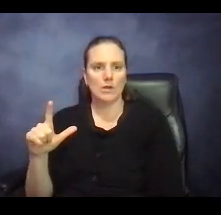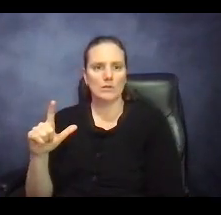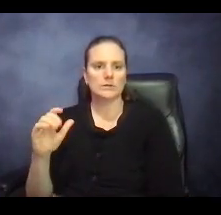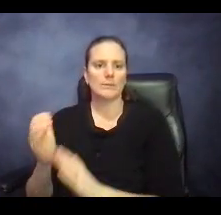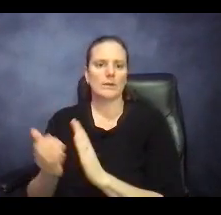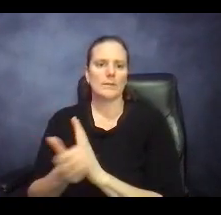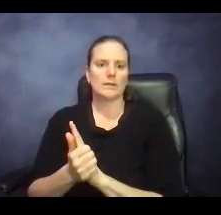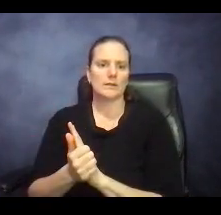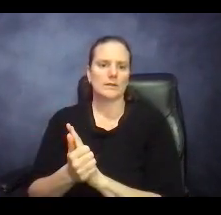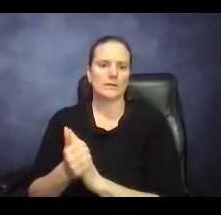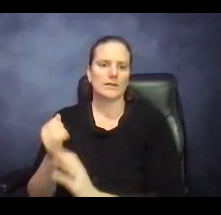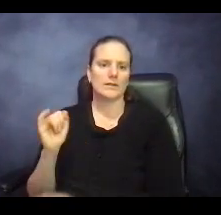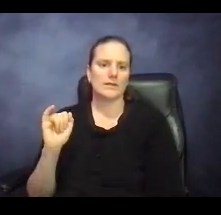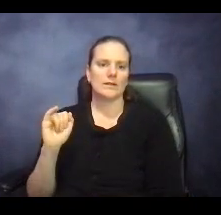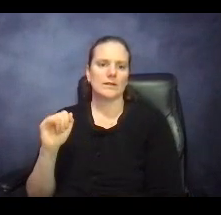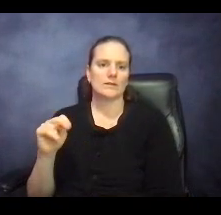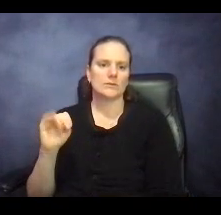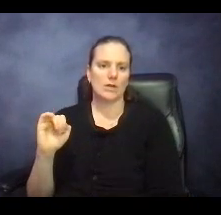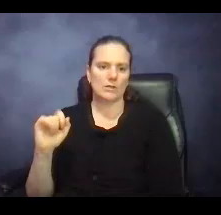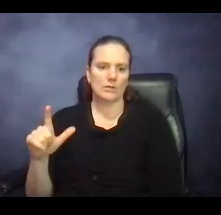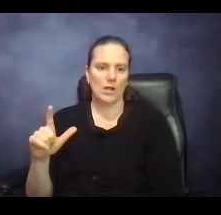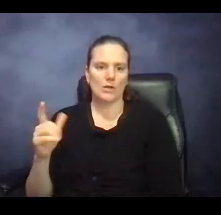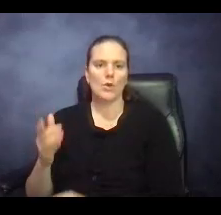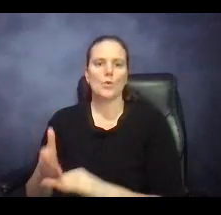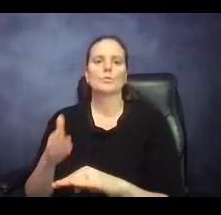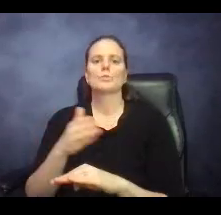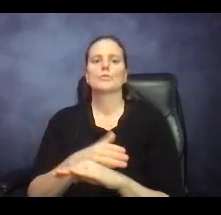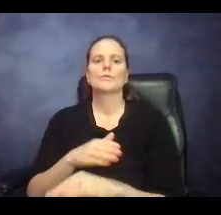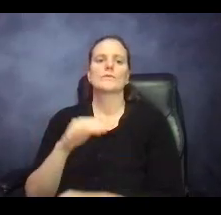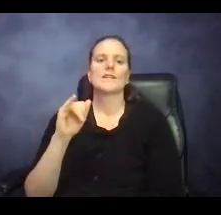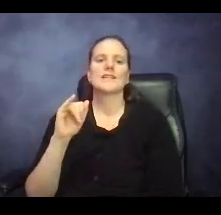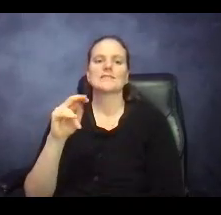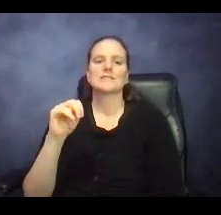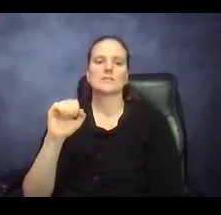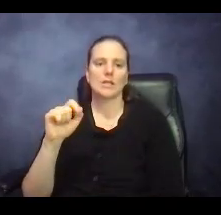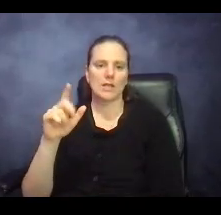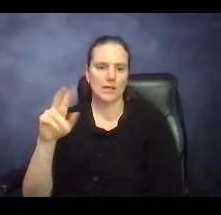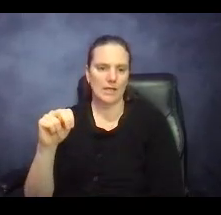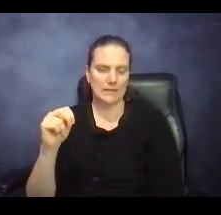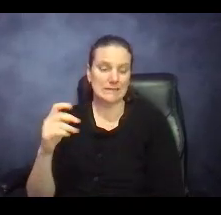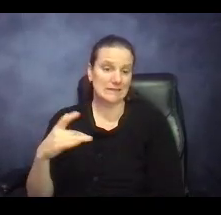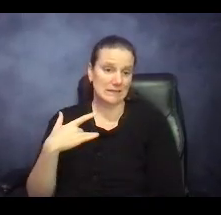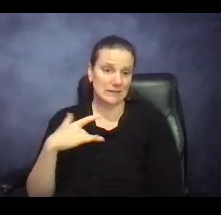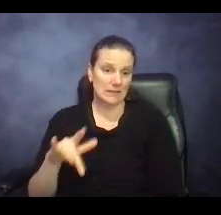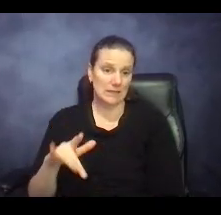Yes, - Inositol improves insulin sensitivity. It's also when you improve insulin sensitivity.